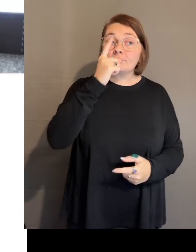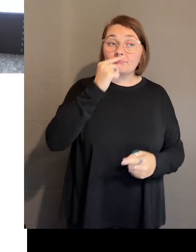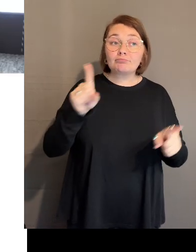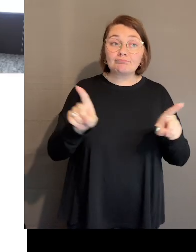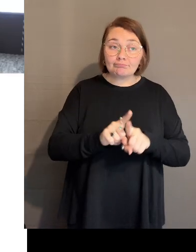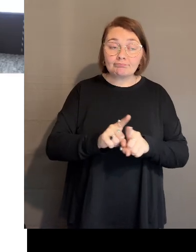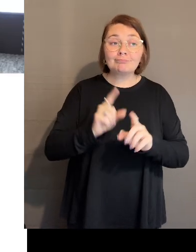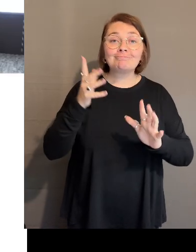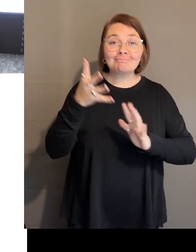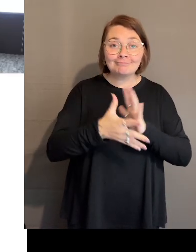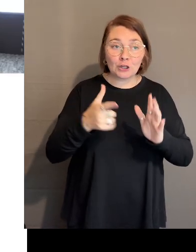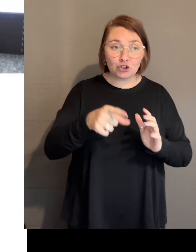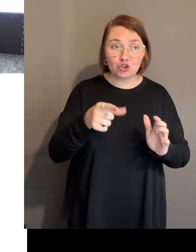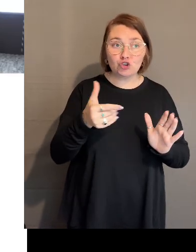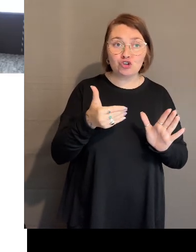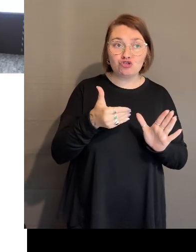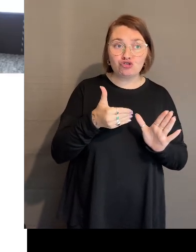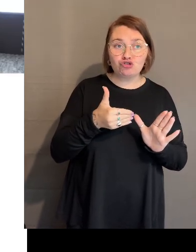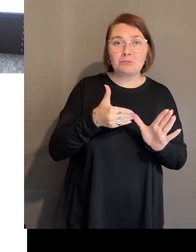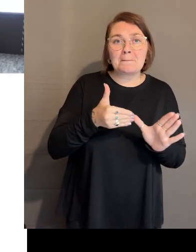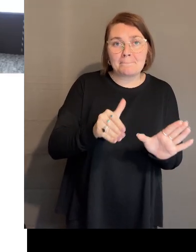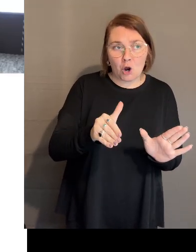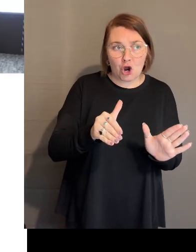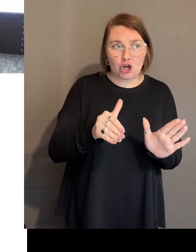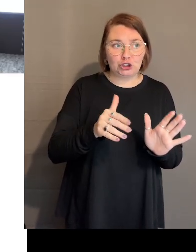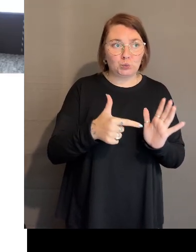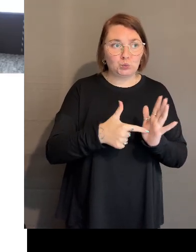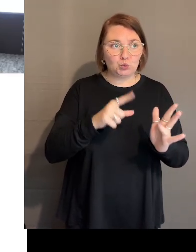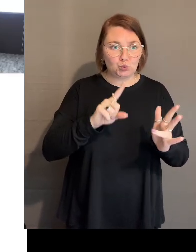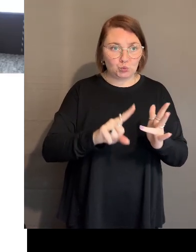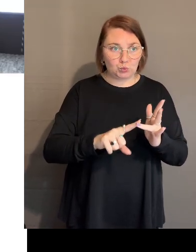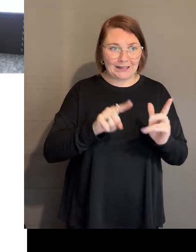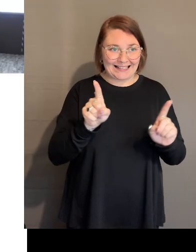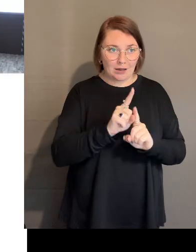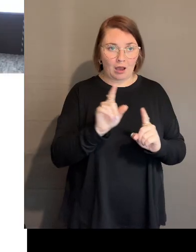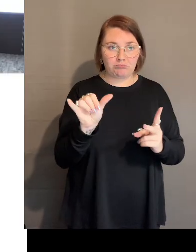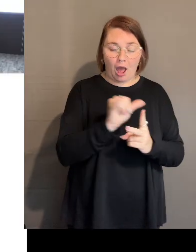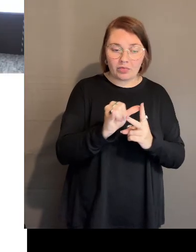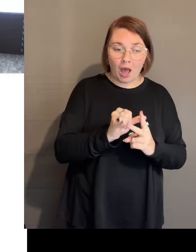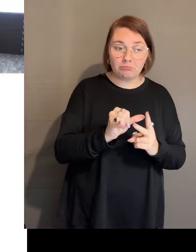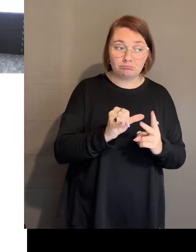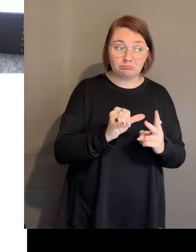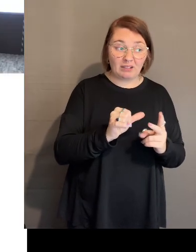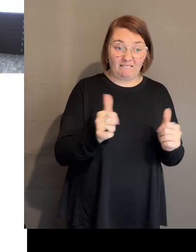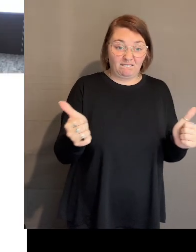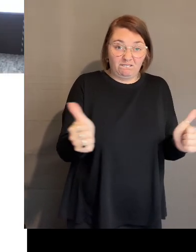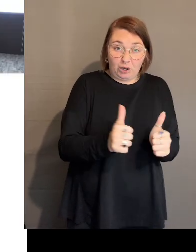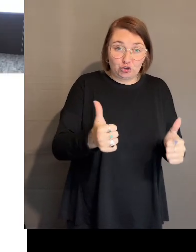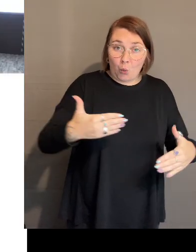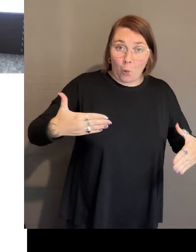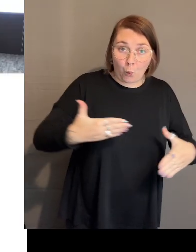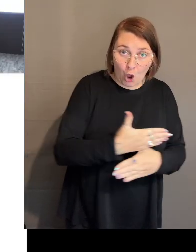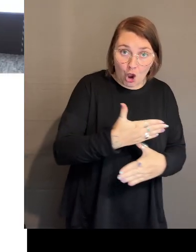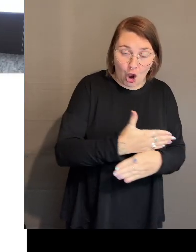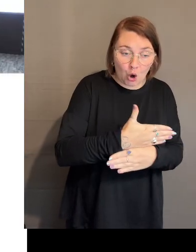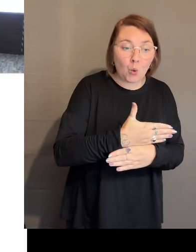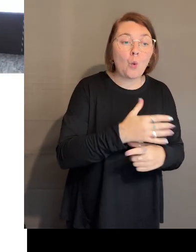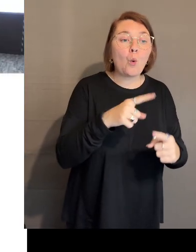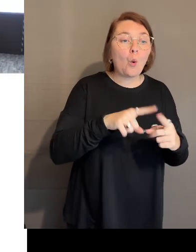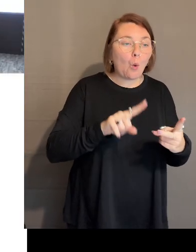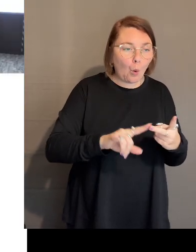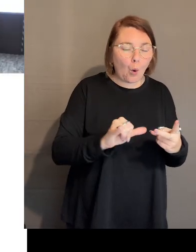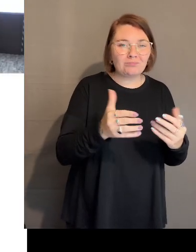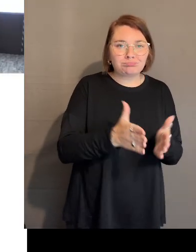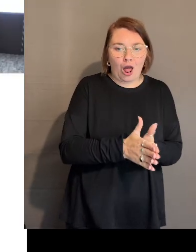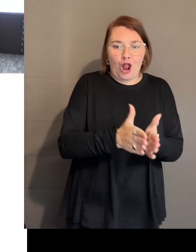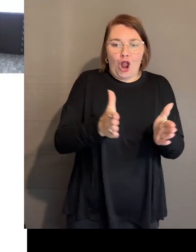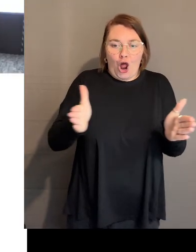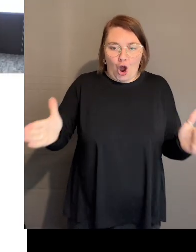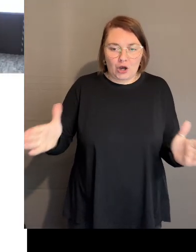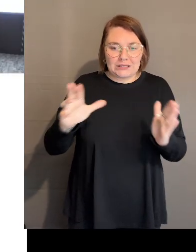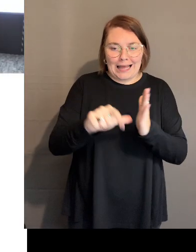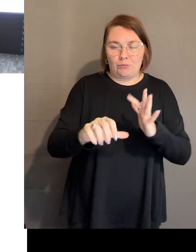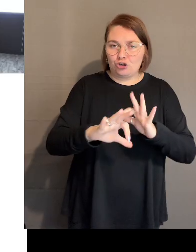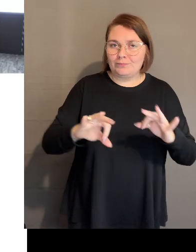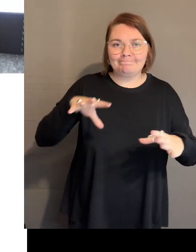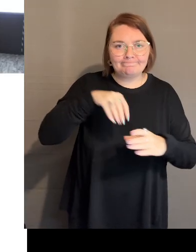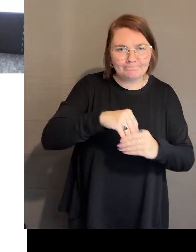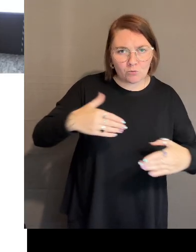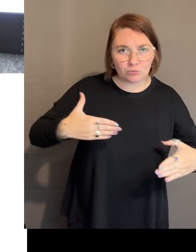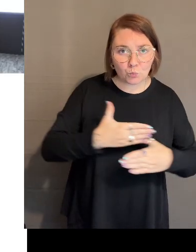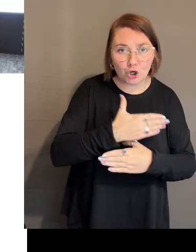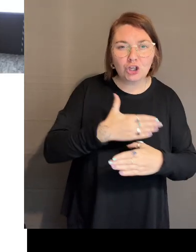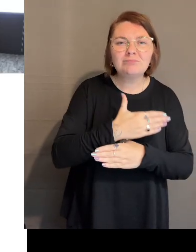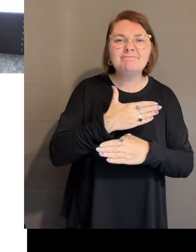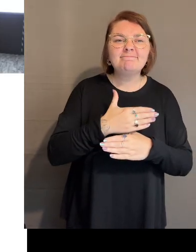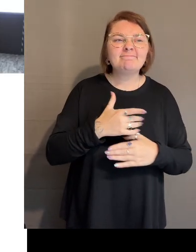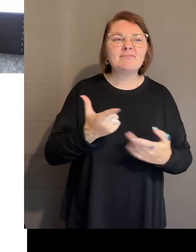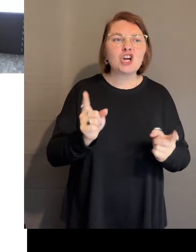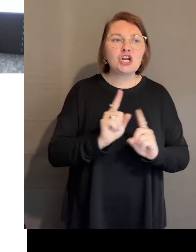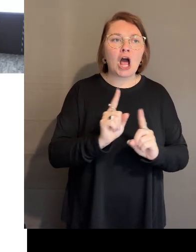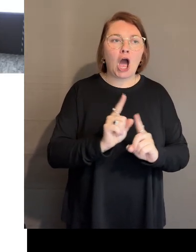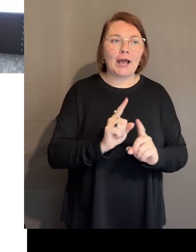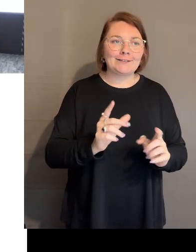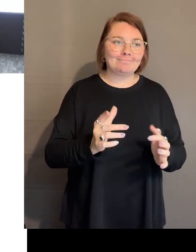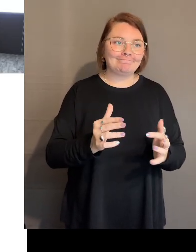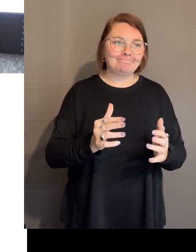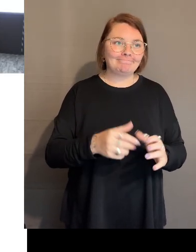It could also be that you respond to, this as either leaving the workforce or having prolonged period of times not being in the workforce, losing